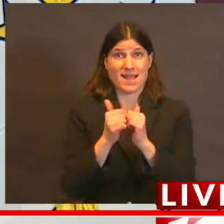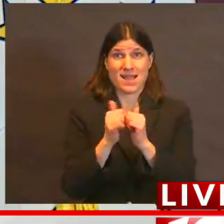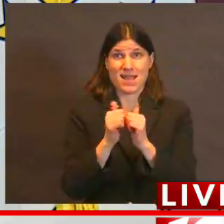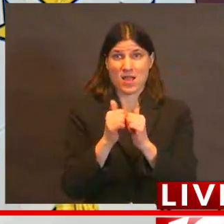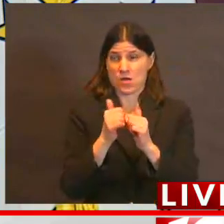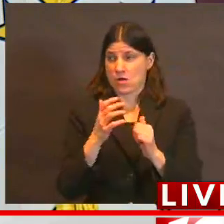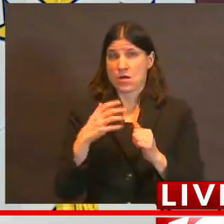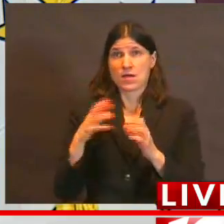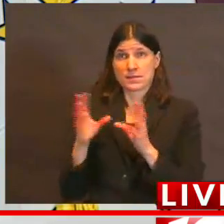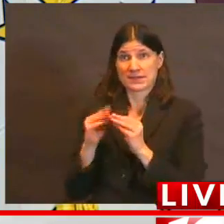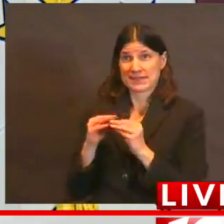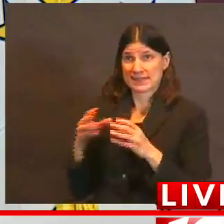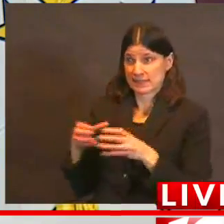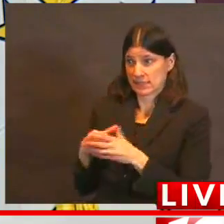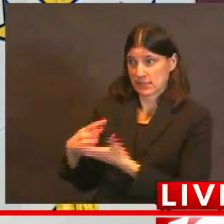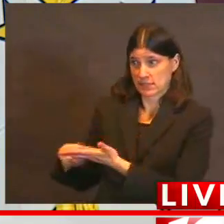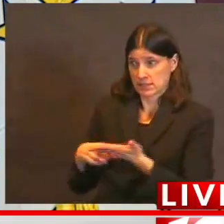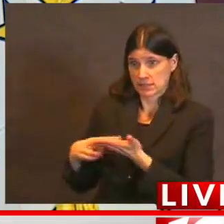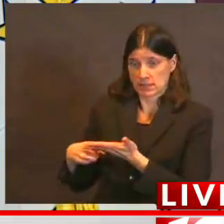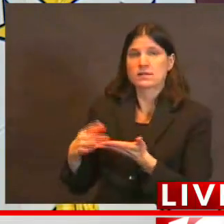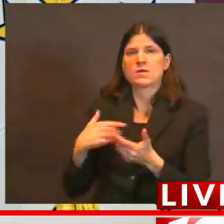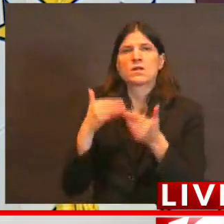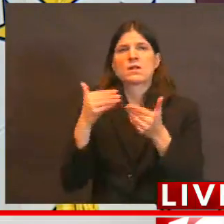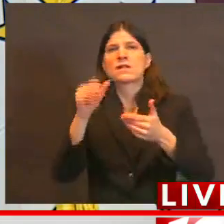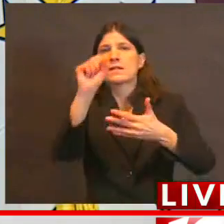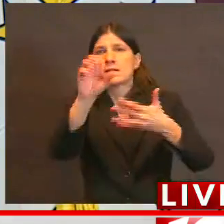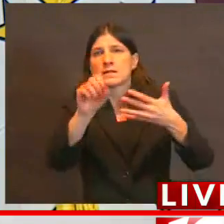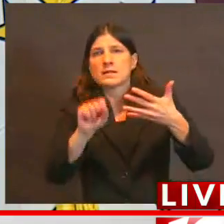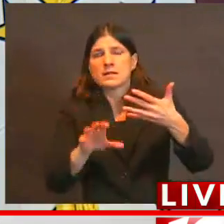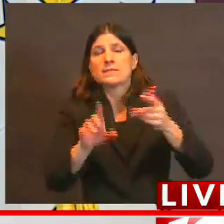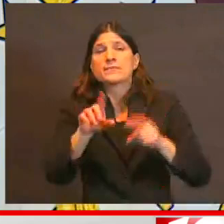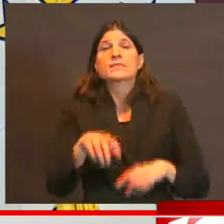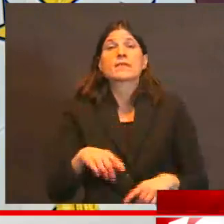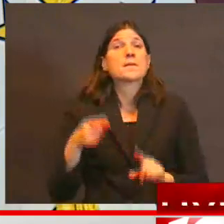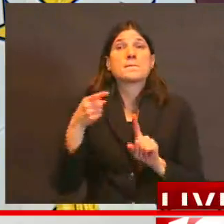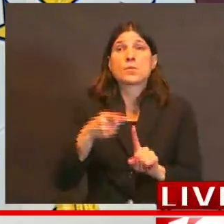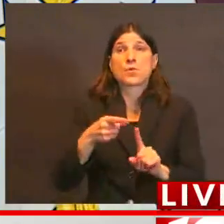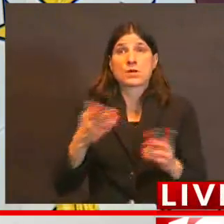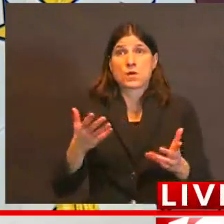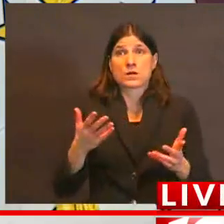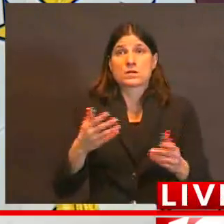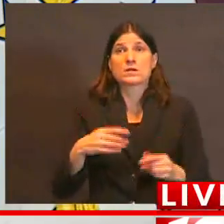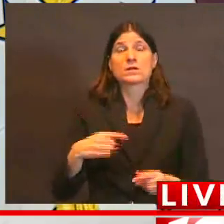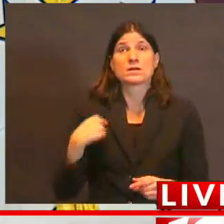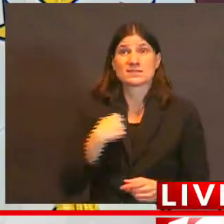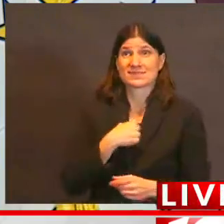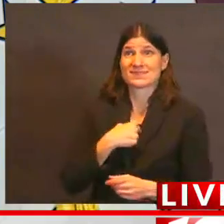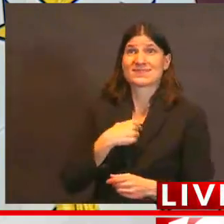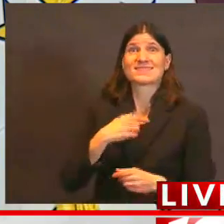PRODUCER IS ARE THOSE NUMBERS EXPLAIN THAT. WE CAN CERTAINLY TALK MORE OFFLINE BUT I THINK WITH THE HEART OF WHAT YOU ARE